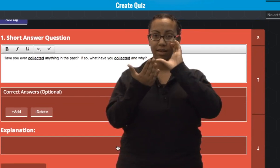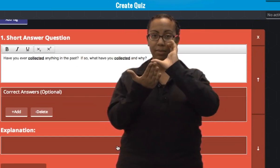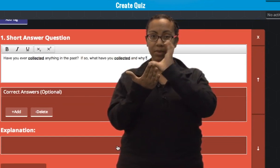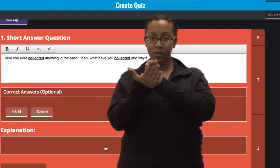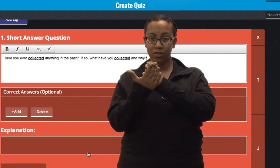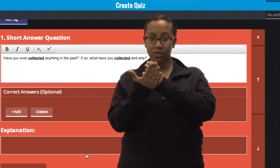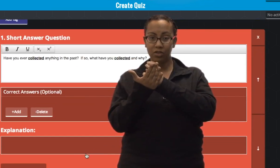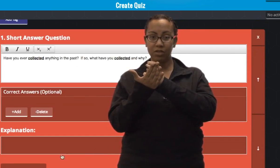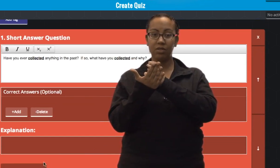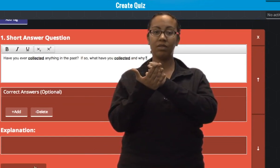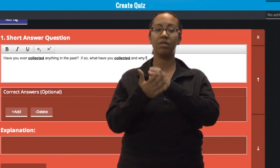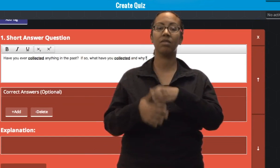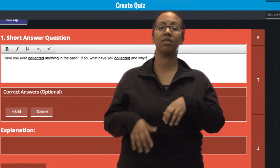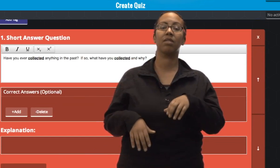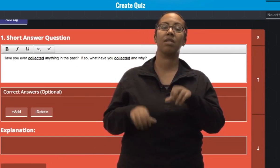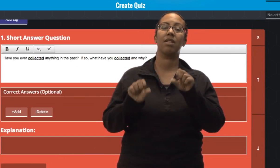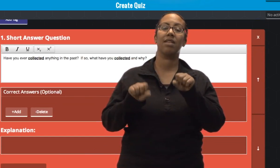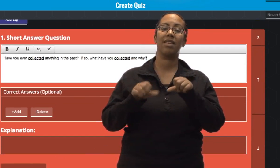Notice that you can add a picture as well.